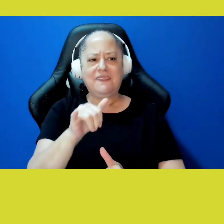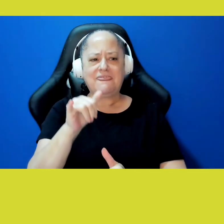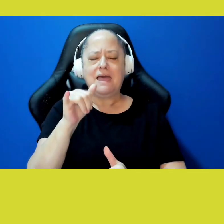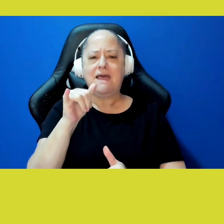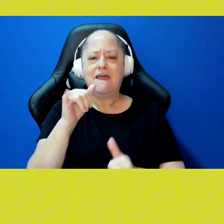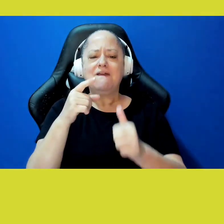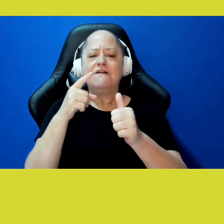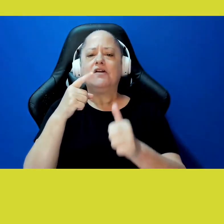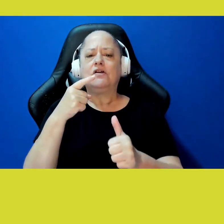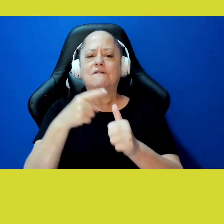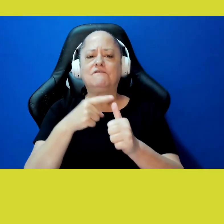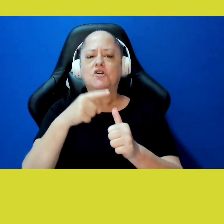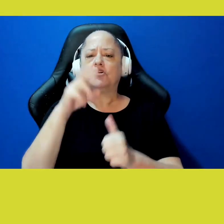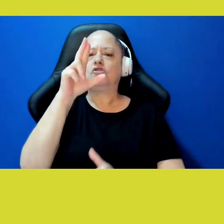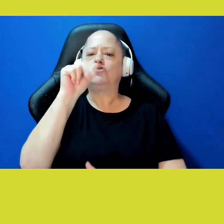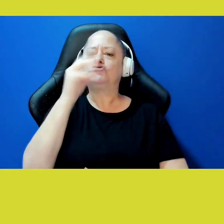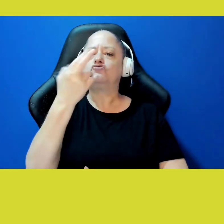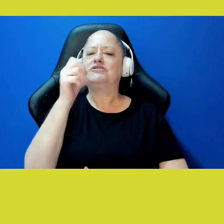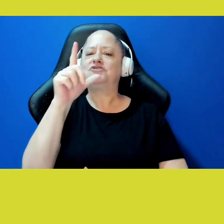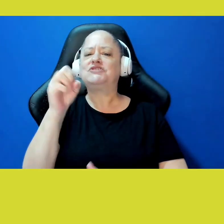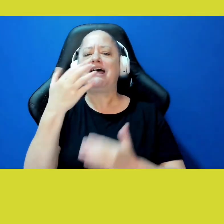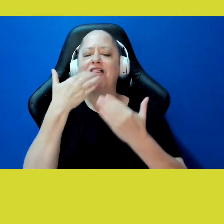Rachelle for sharing that testimony because that is